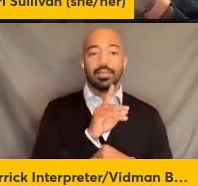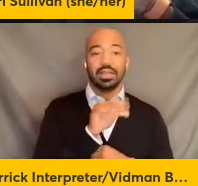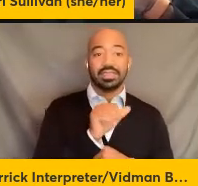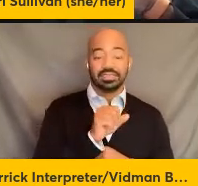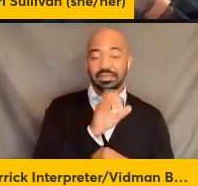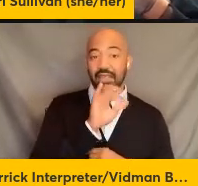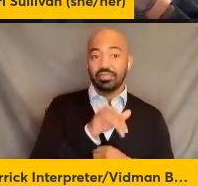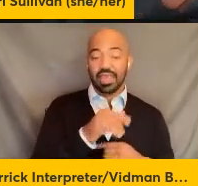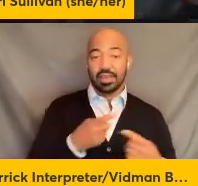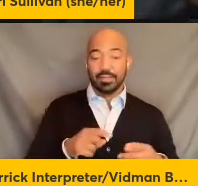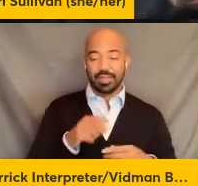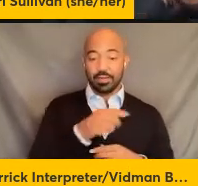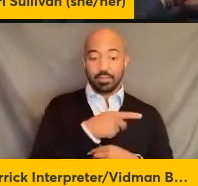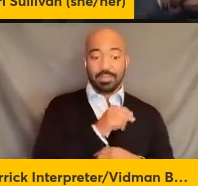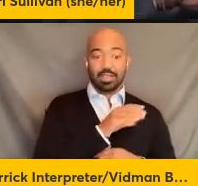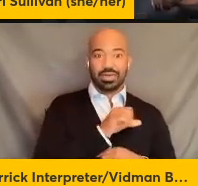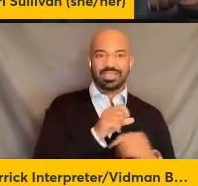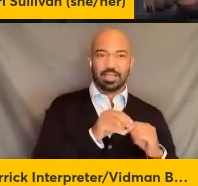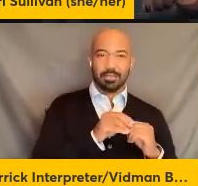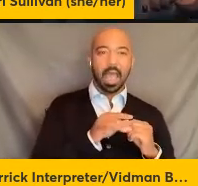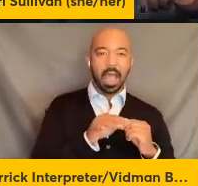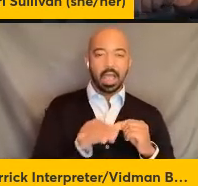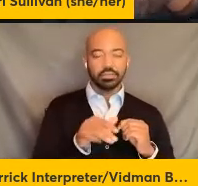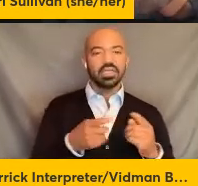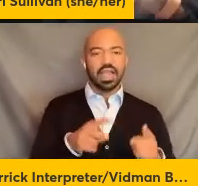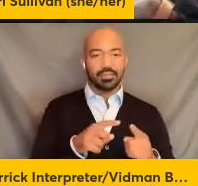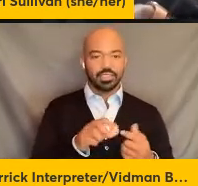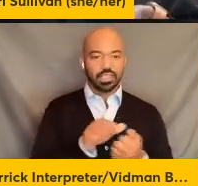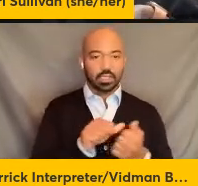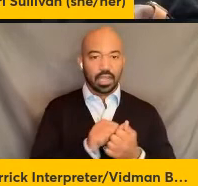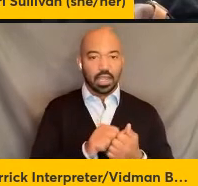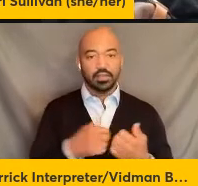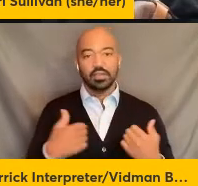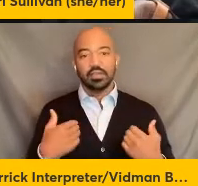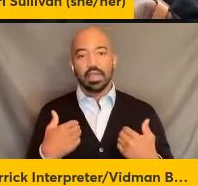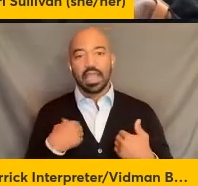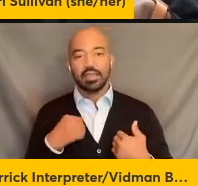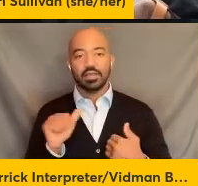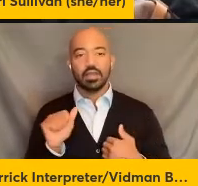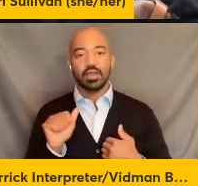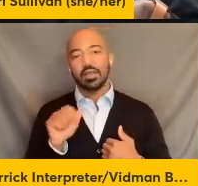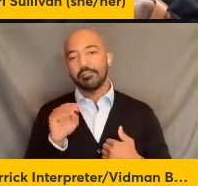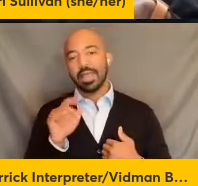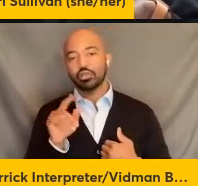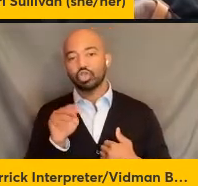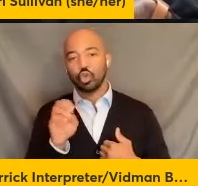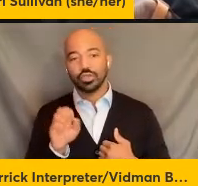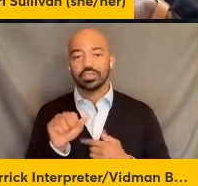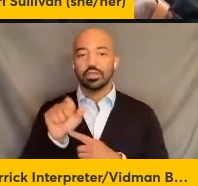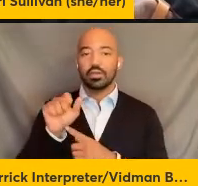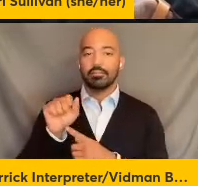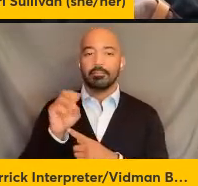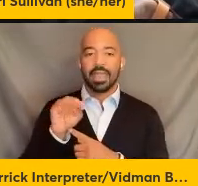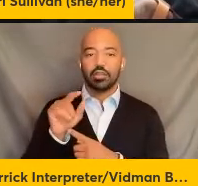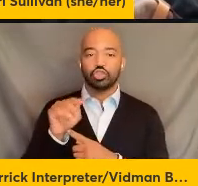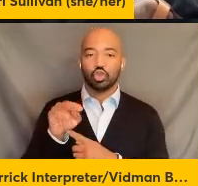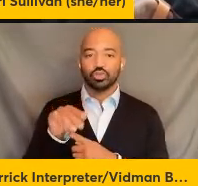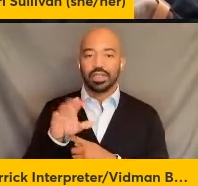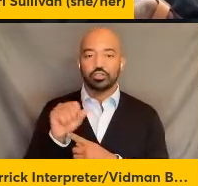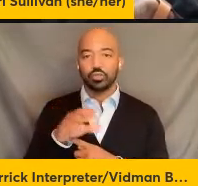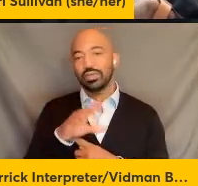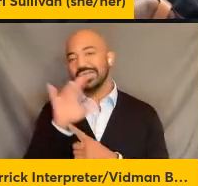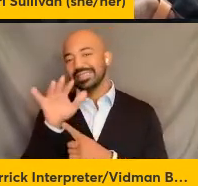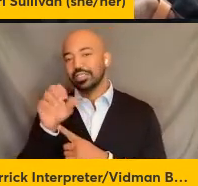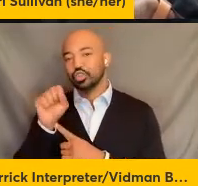from the pancreas breaks this down into various oligosaccharide products such as multos, melta, trios, sucrose, these are then